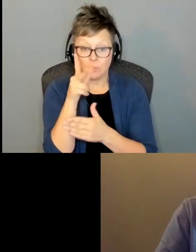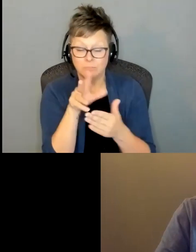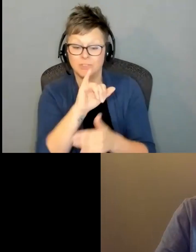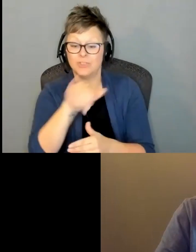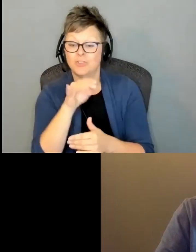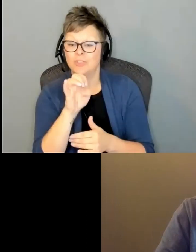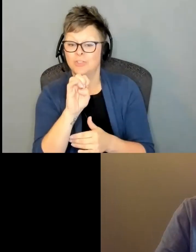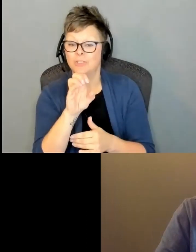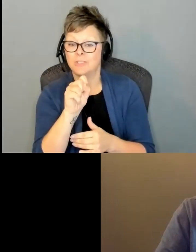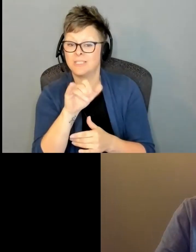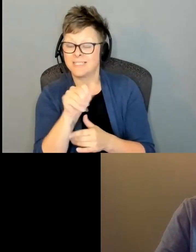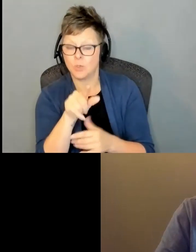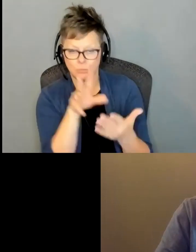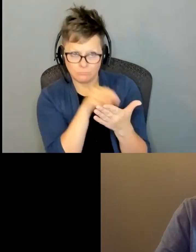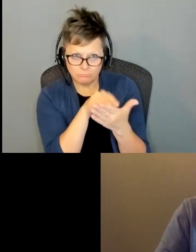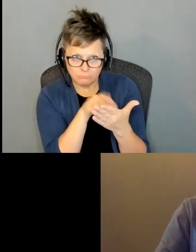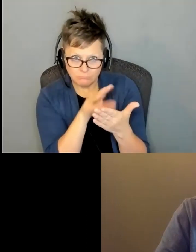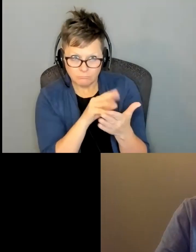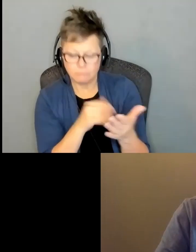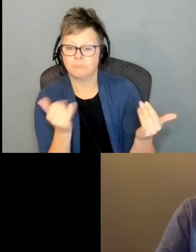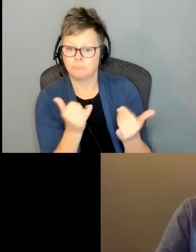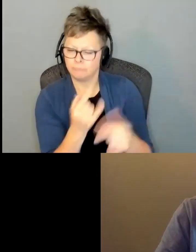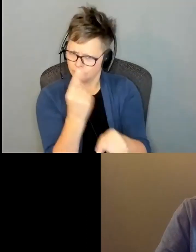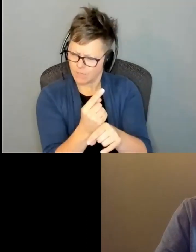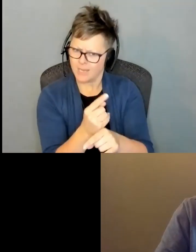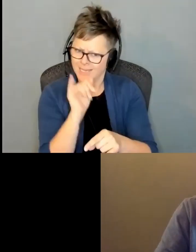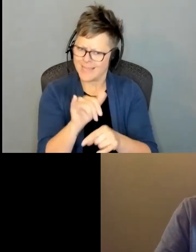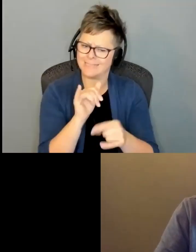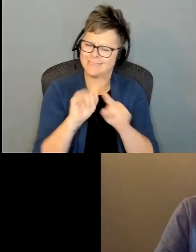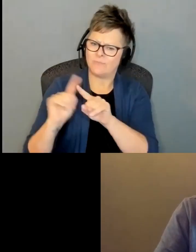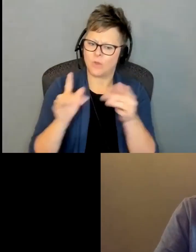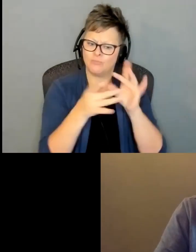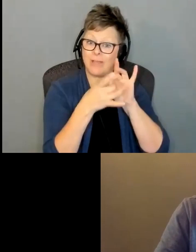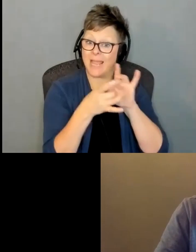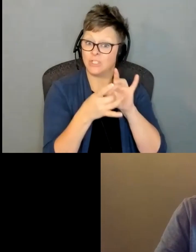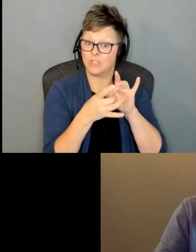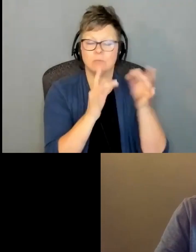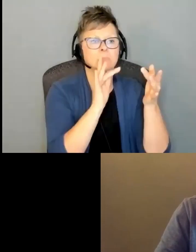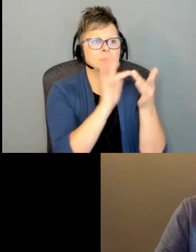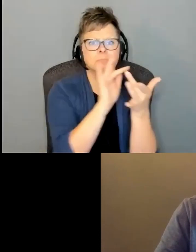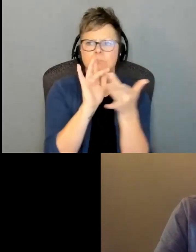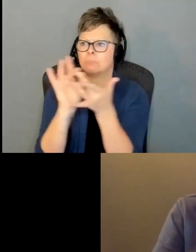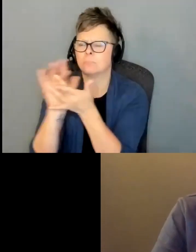here, in which those relationships -- if you think, why academia? What’s happening with community health center?